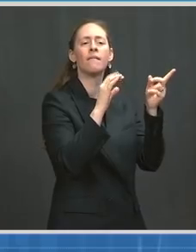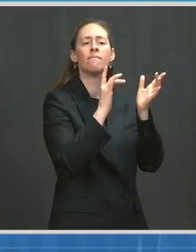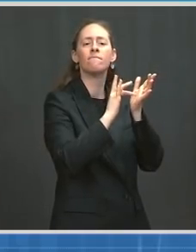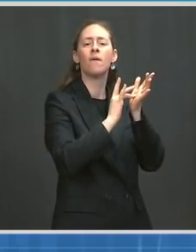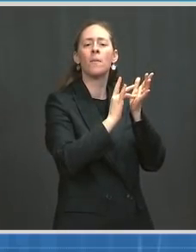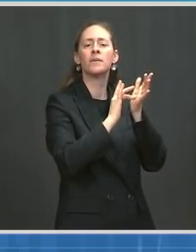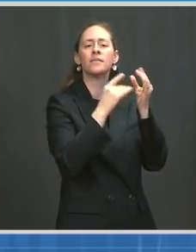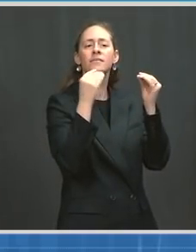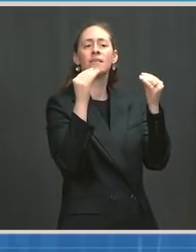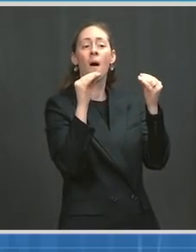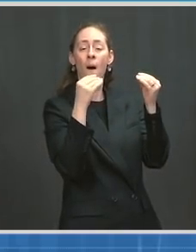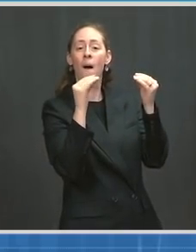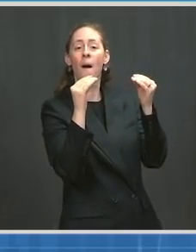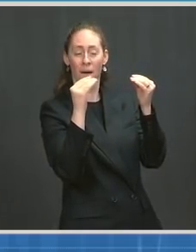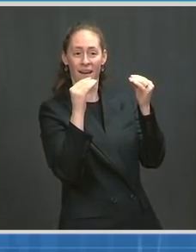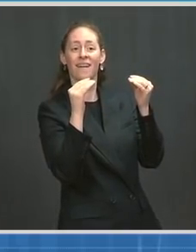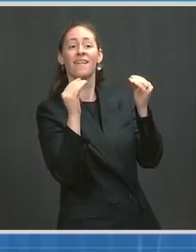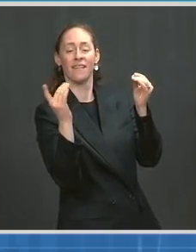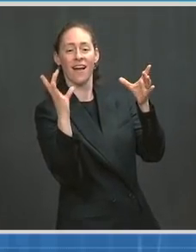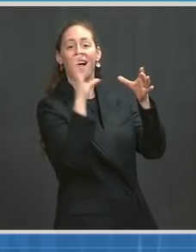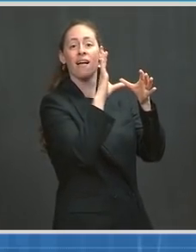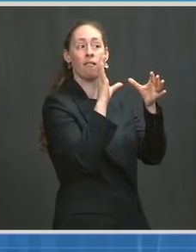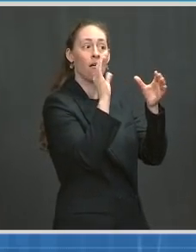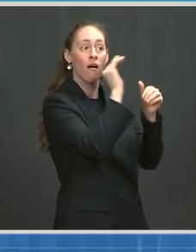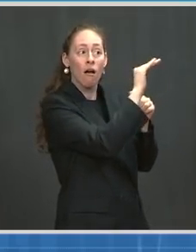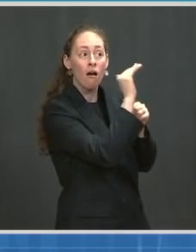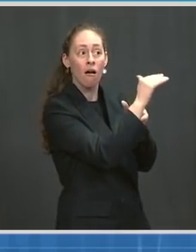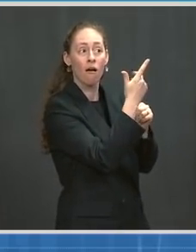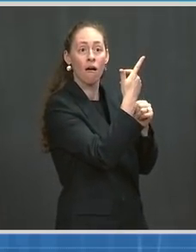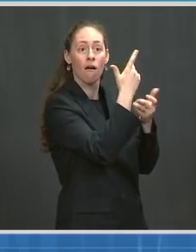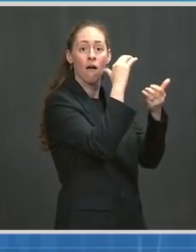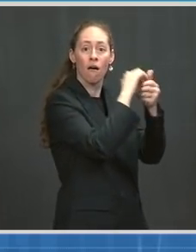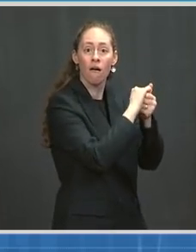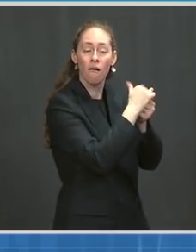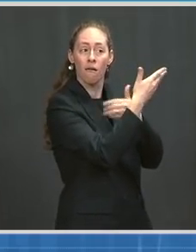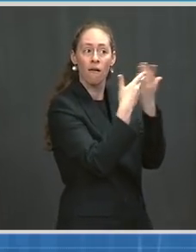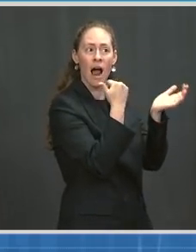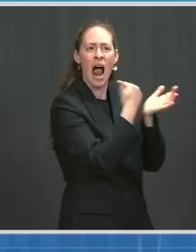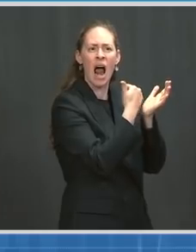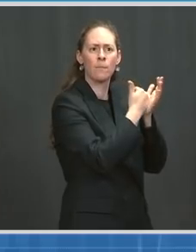who are capable of providing that capability. We have begun a process which we might talk about